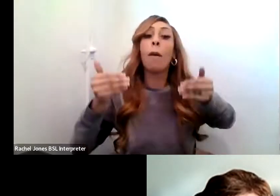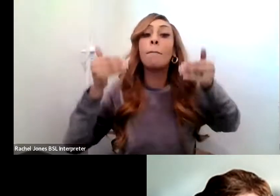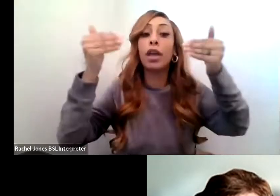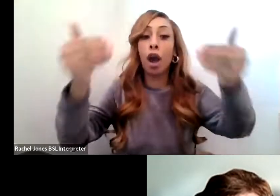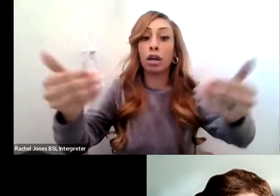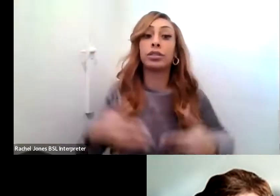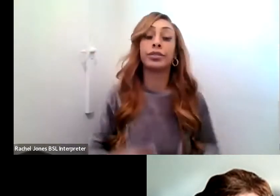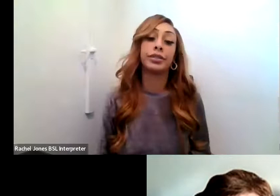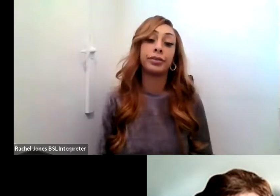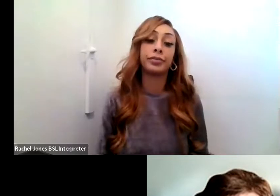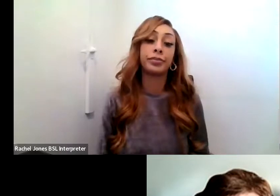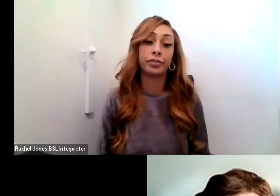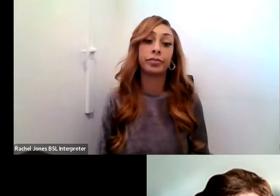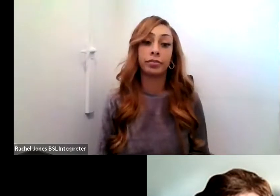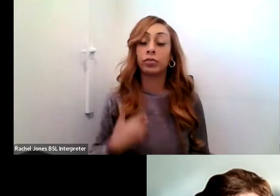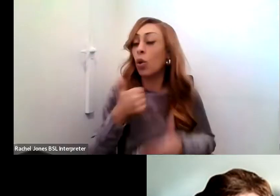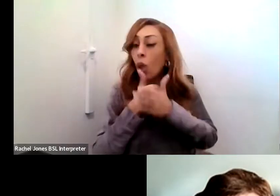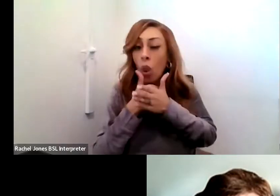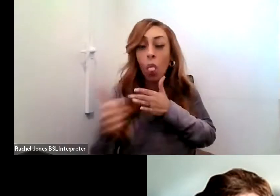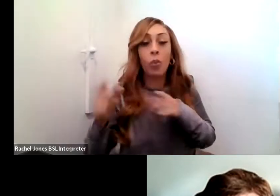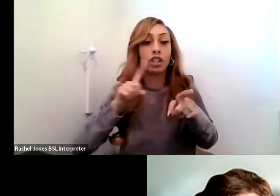So I will always try and have interpreters,